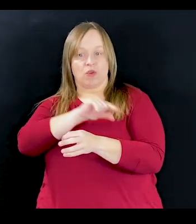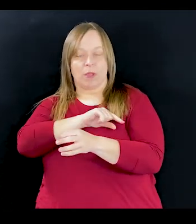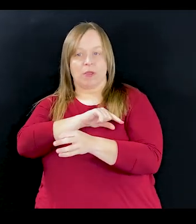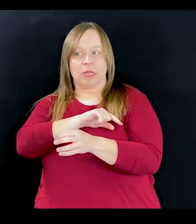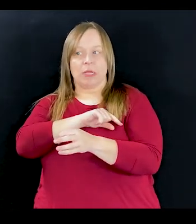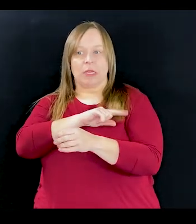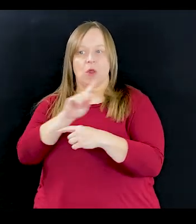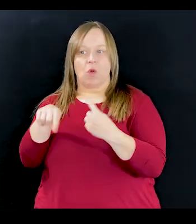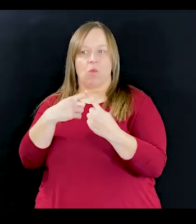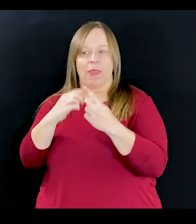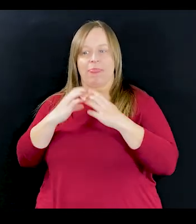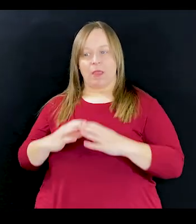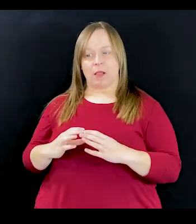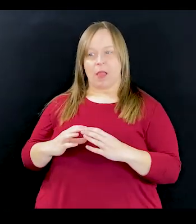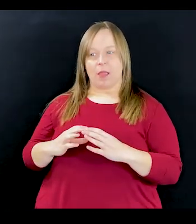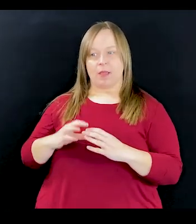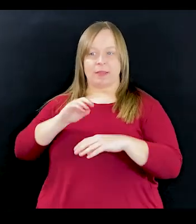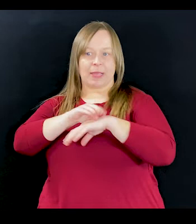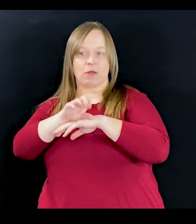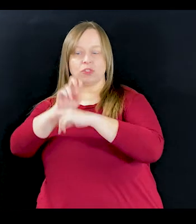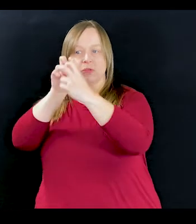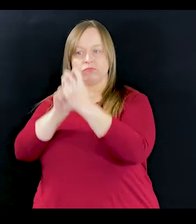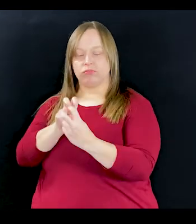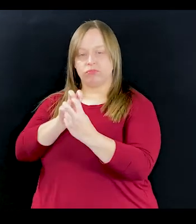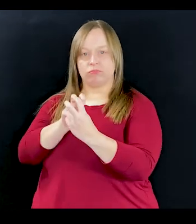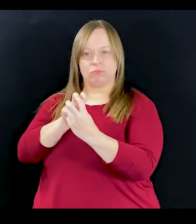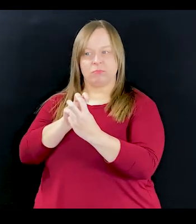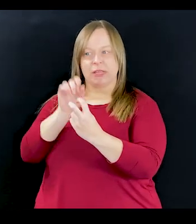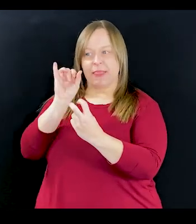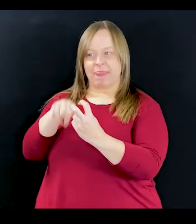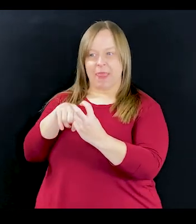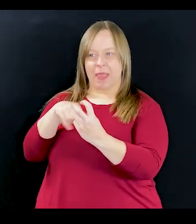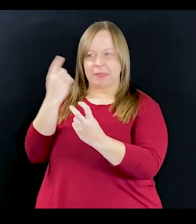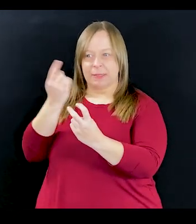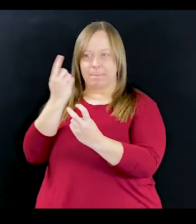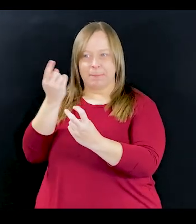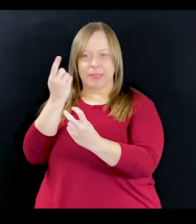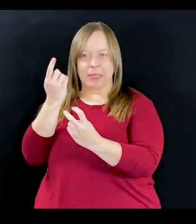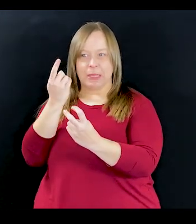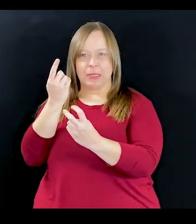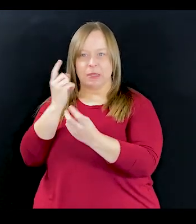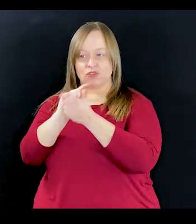When the client and the counselor sit down together, is that something that can